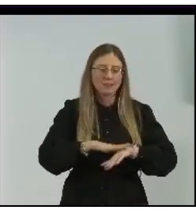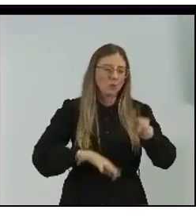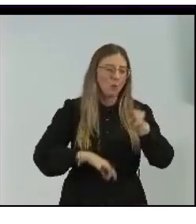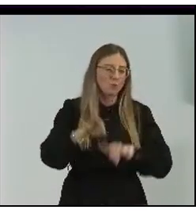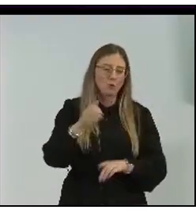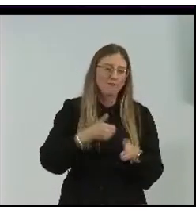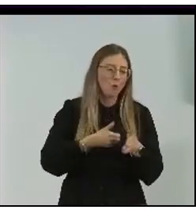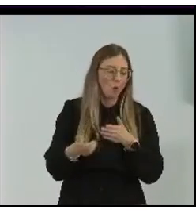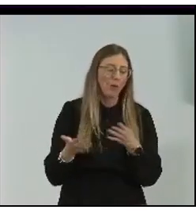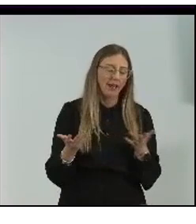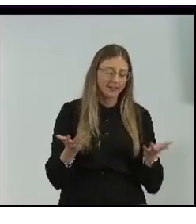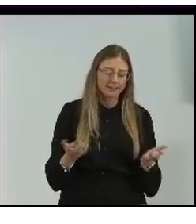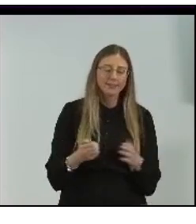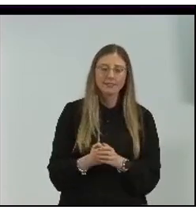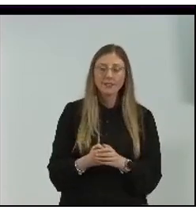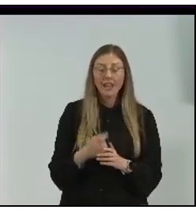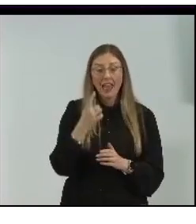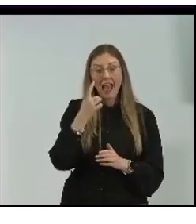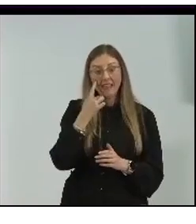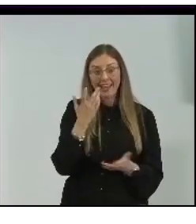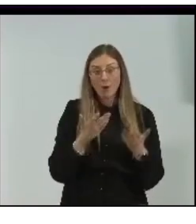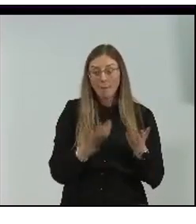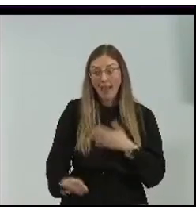We generally, I think, are in a far better place than we used to.